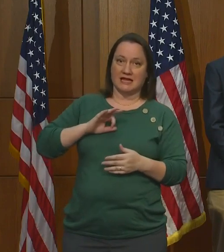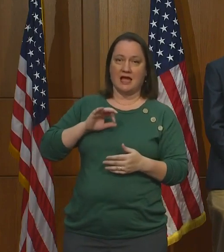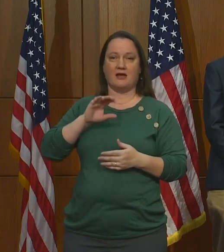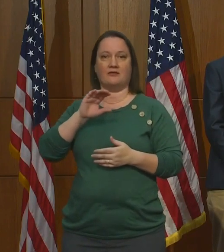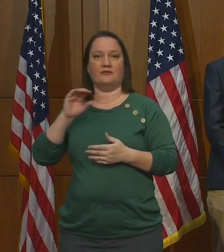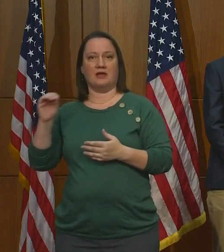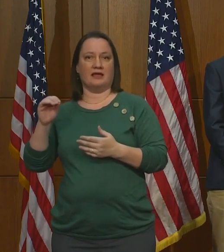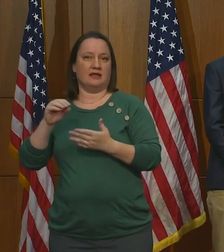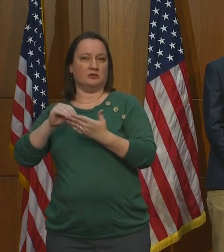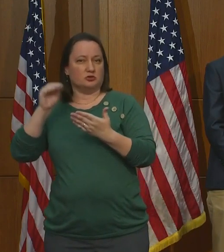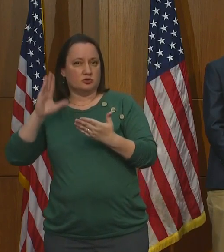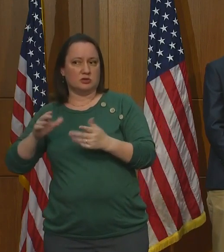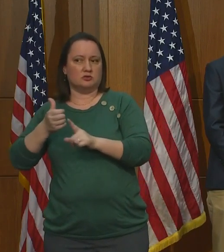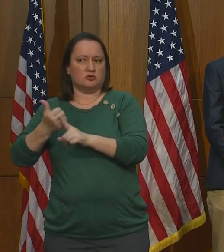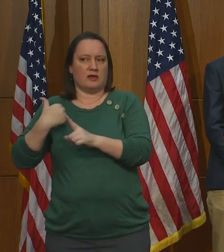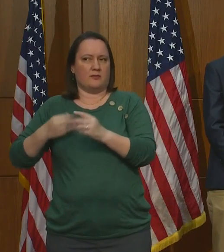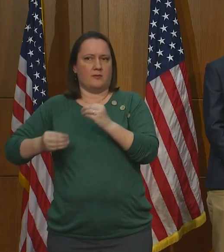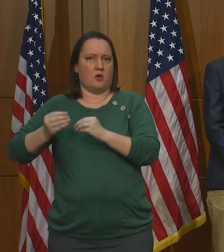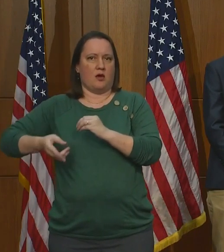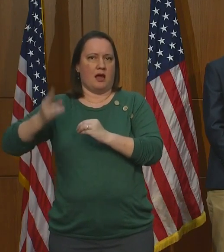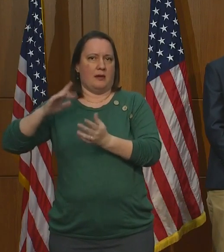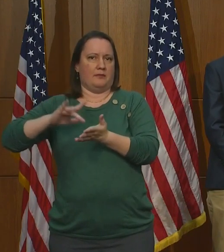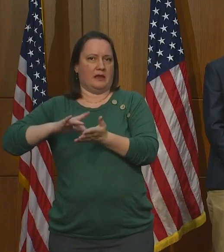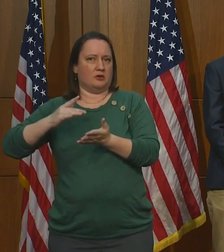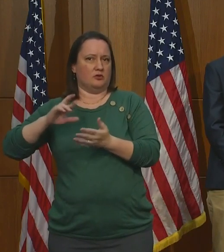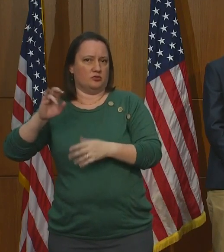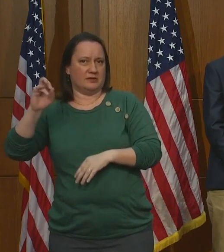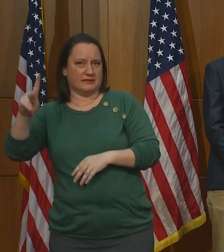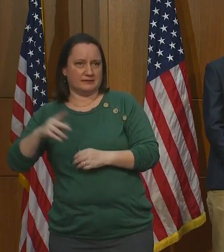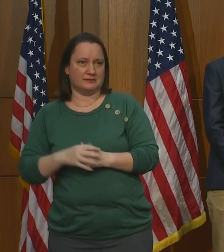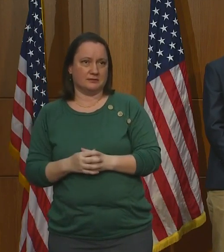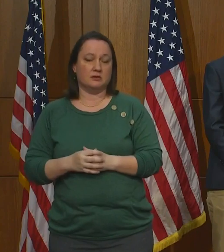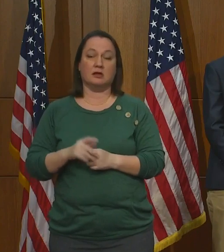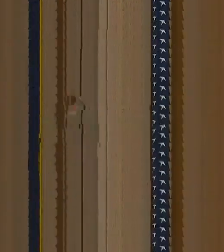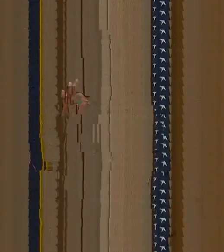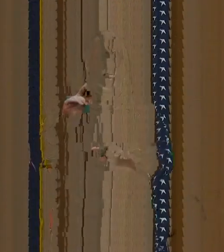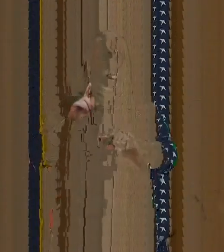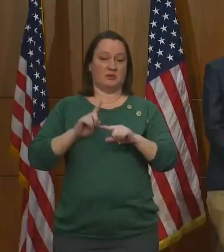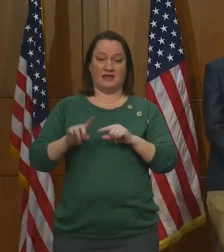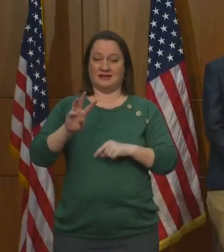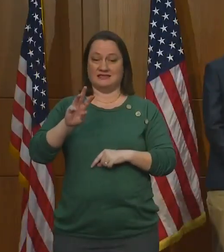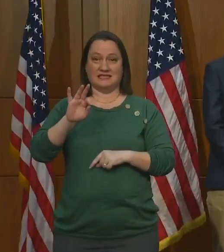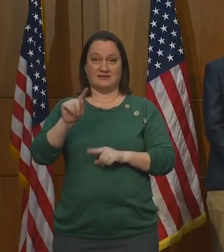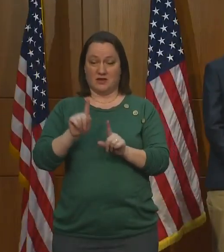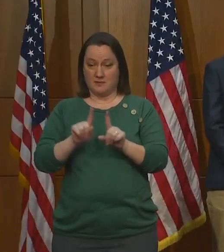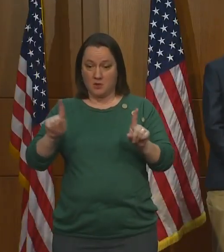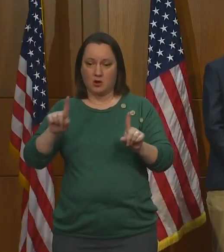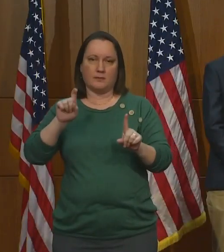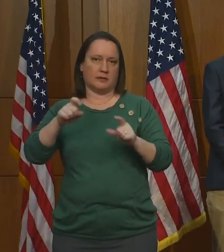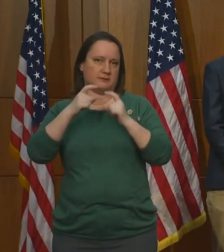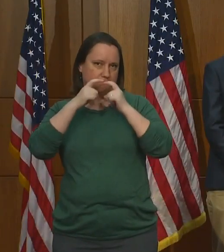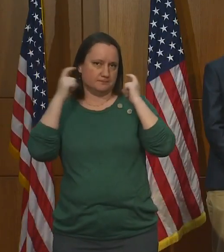HIGHER RISK OF STABILITY SEVERE ILLNESS. THE USE OF CLOTH FACE COVERINGS BY STAFF IS REQUIRED